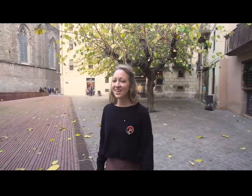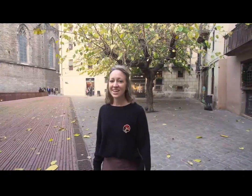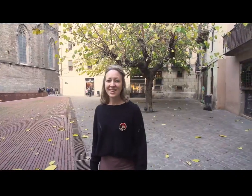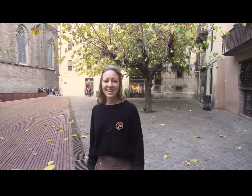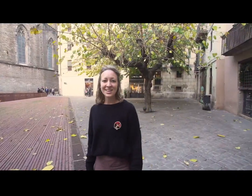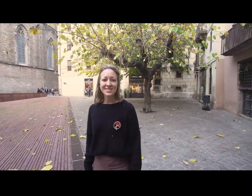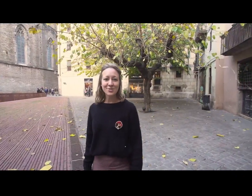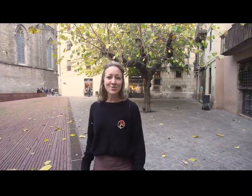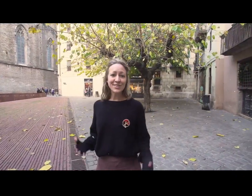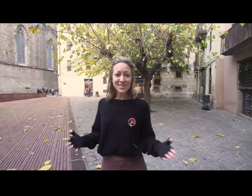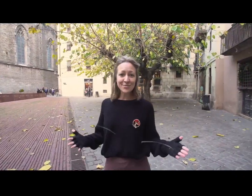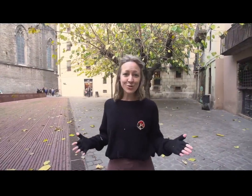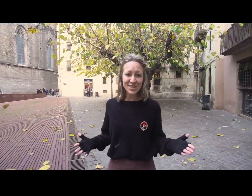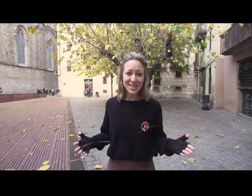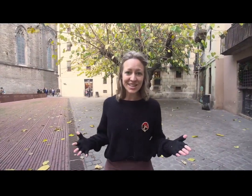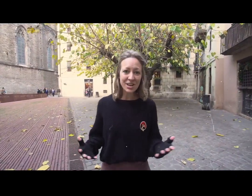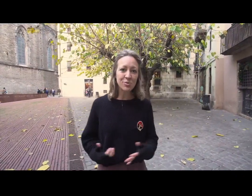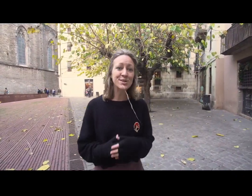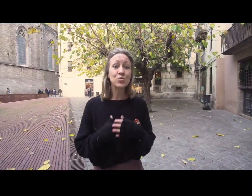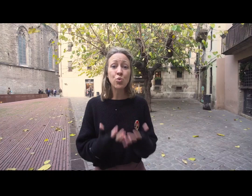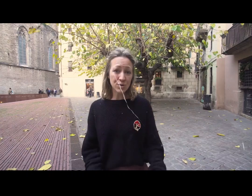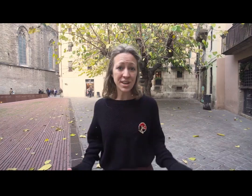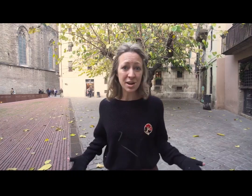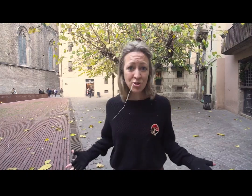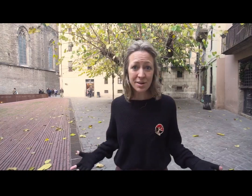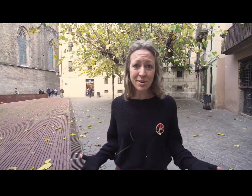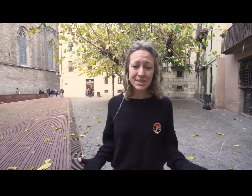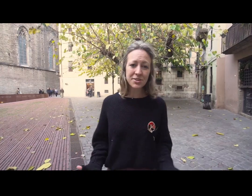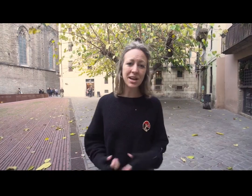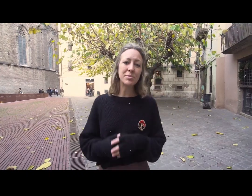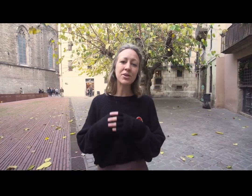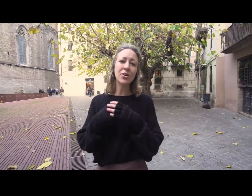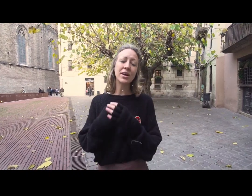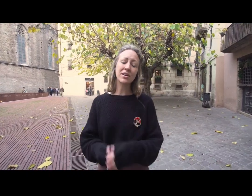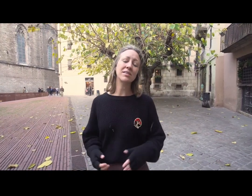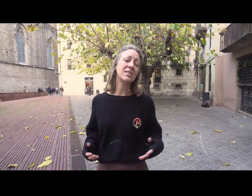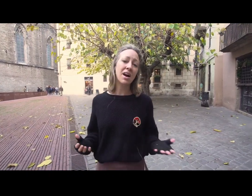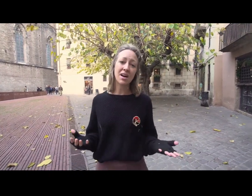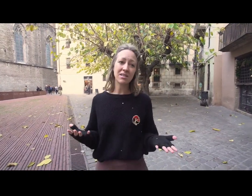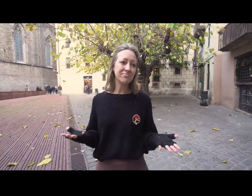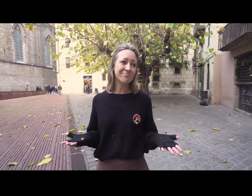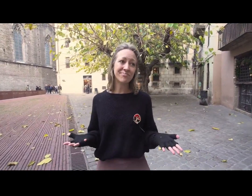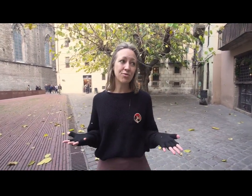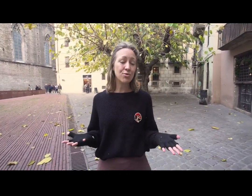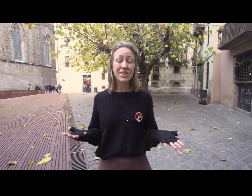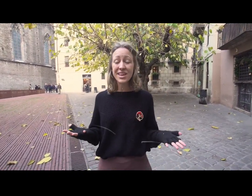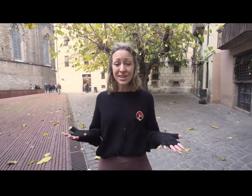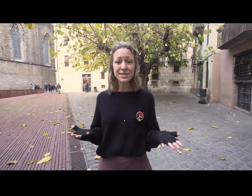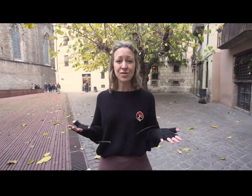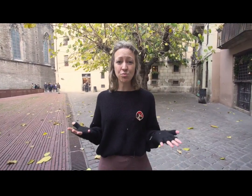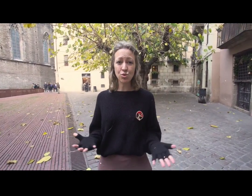So, 1714: it was wartime... Barcelona had been going through years of war